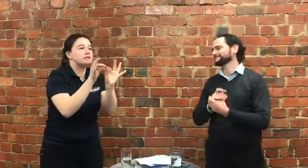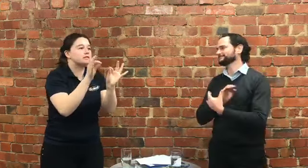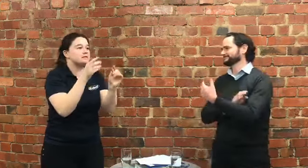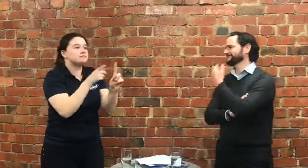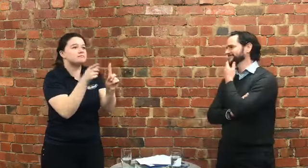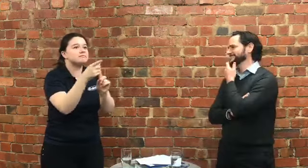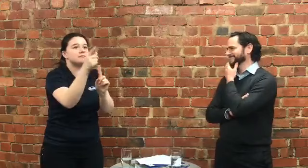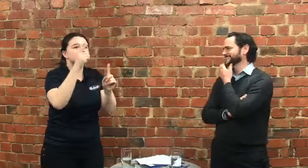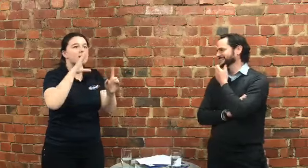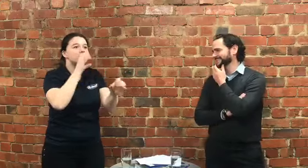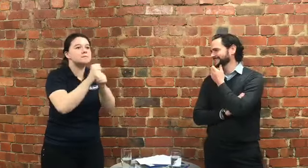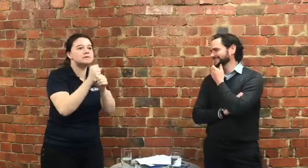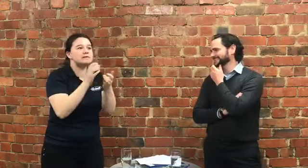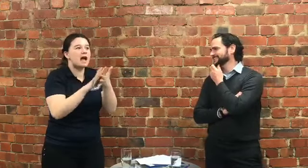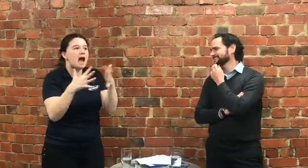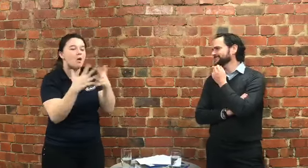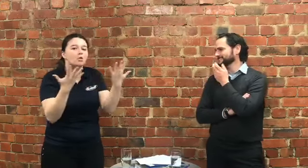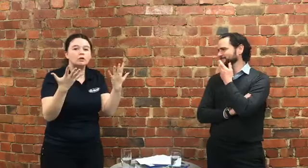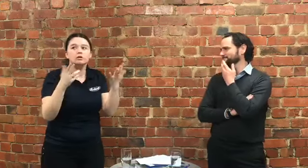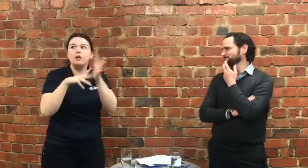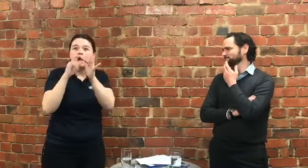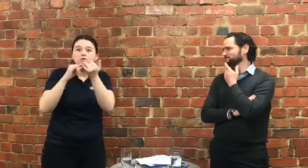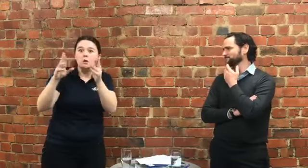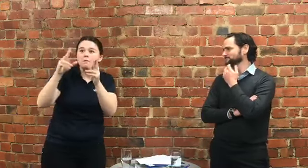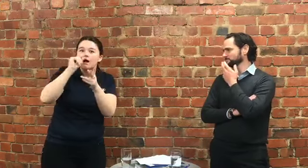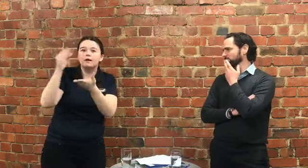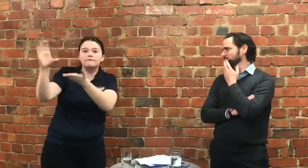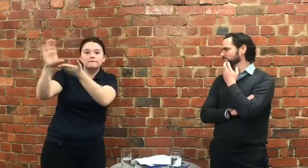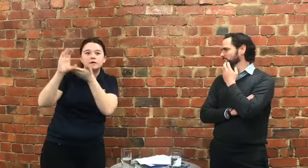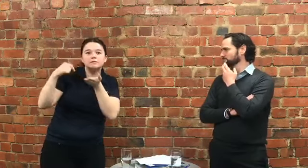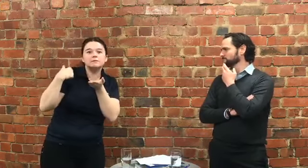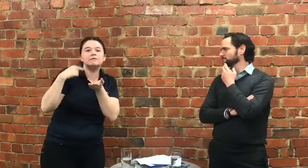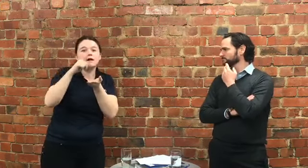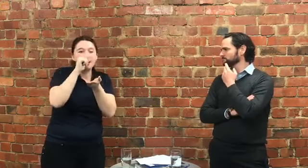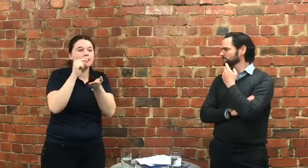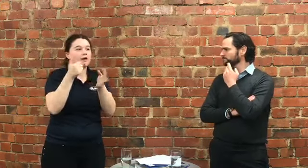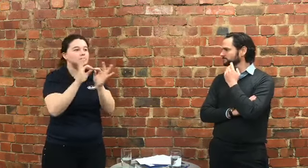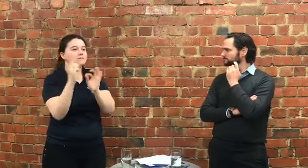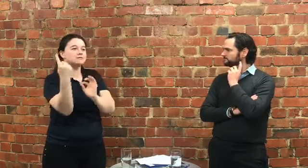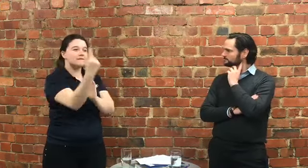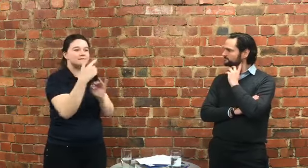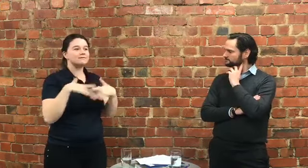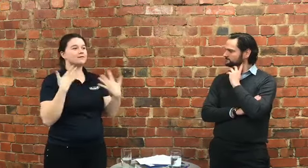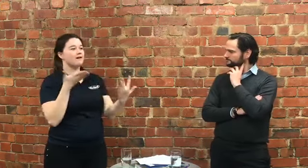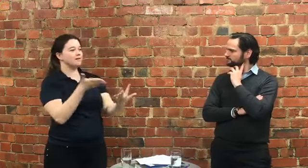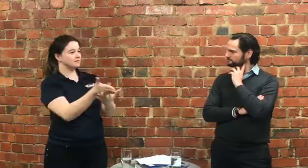You need to be realistic. It's a little bit like going off and saying